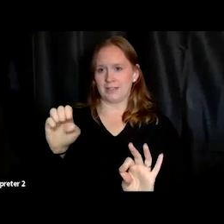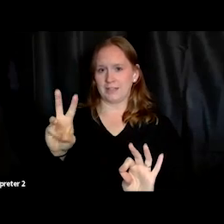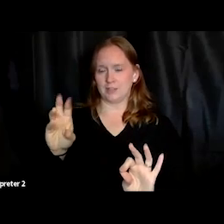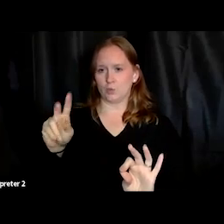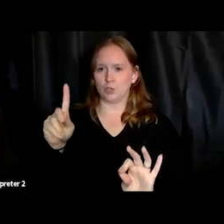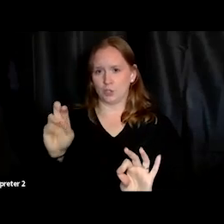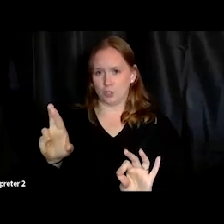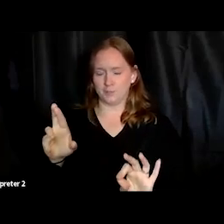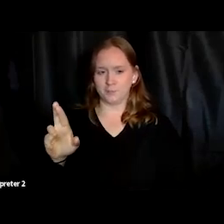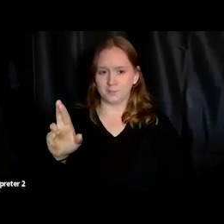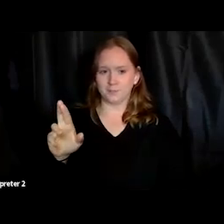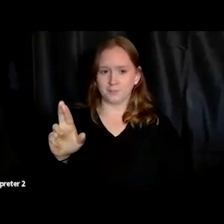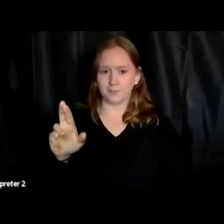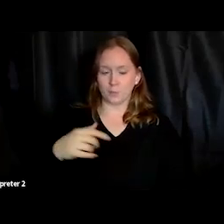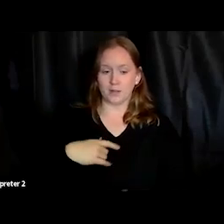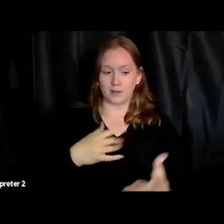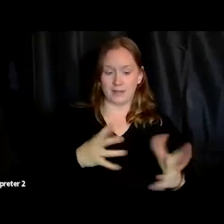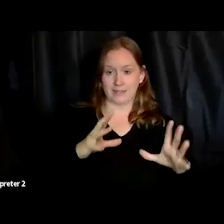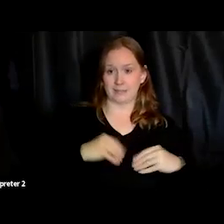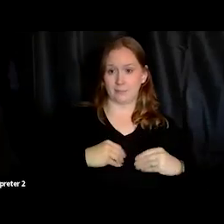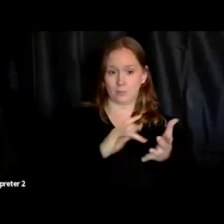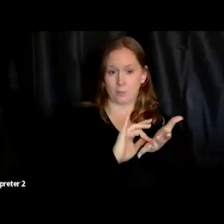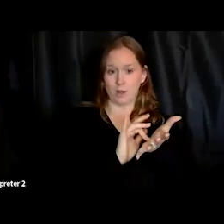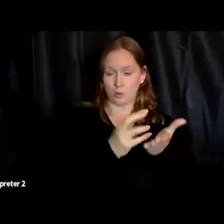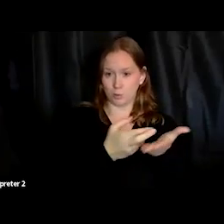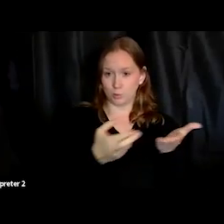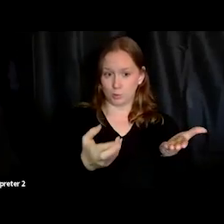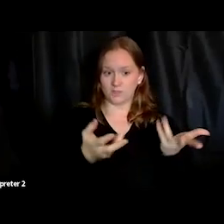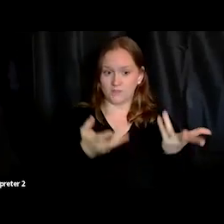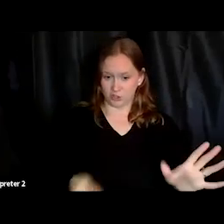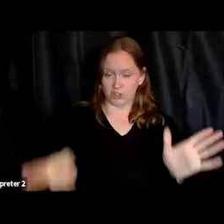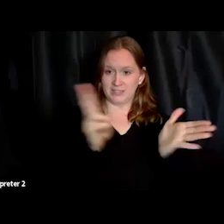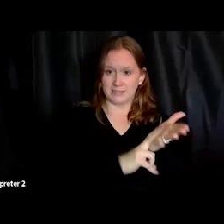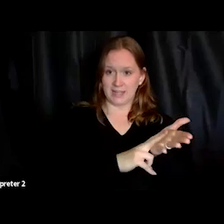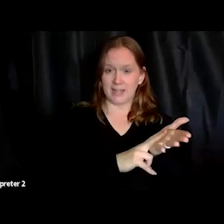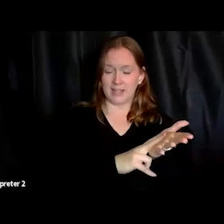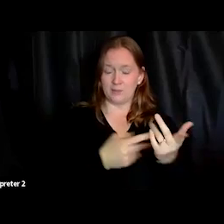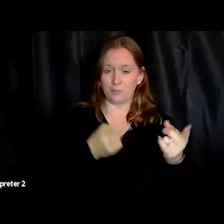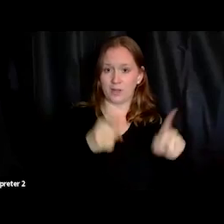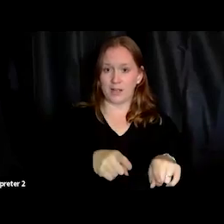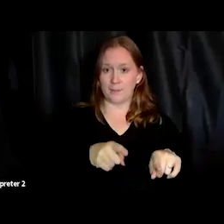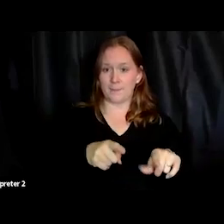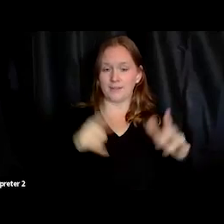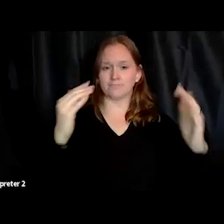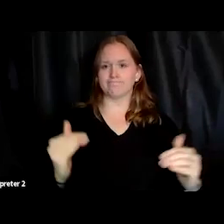once it's signed by an acceptable medical source, it's elevated to official medical evidence